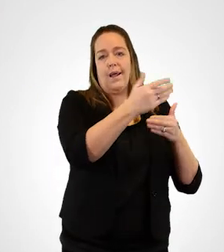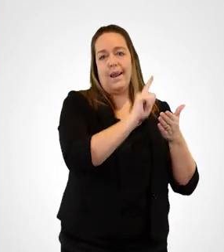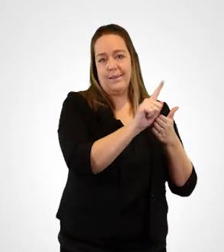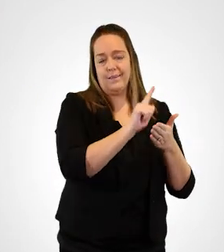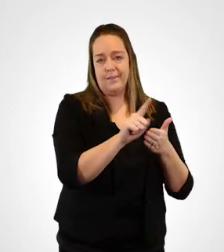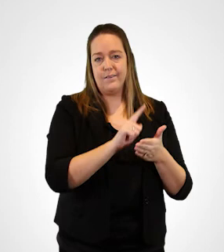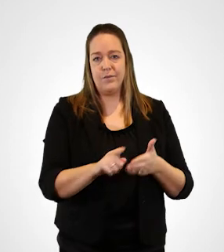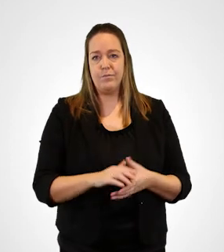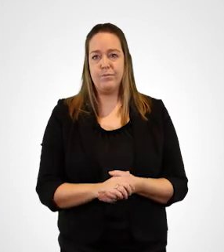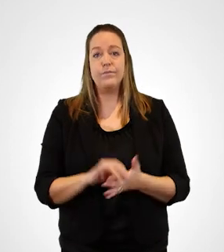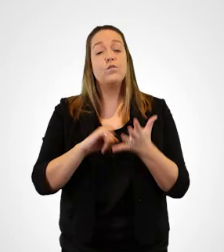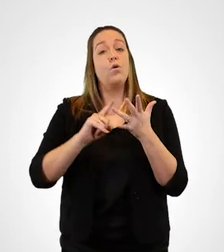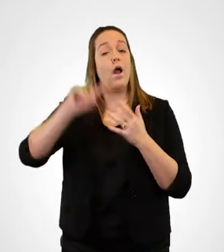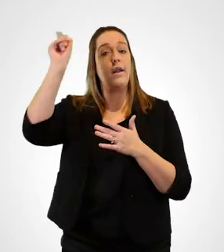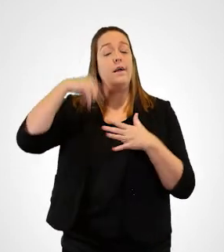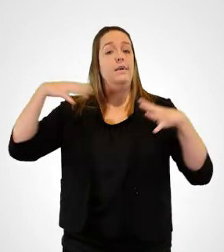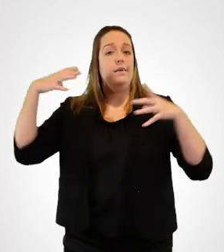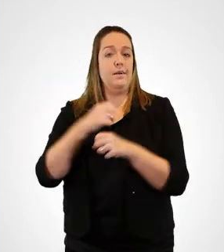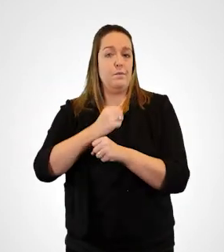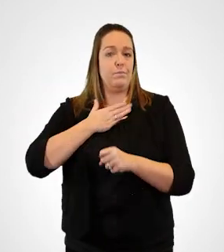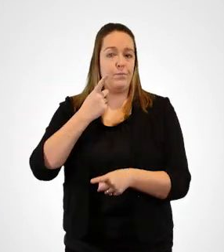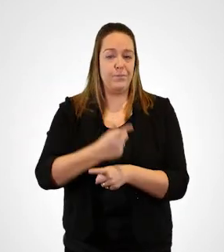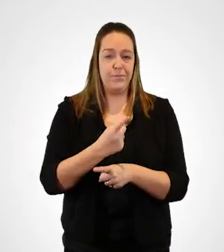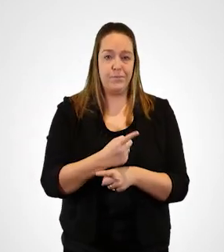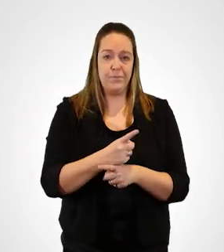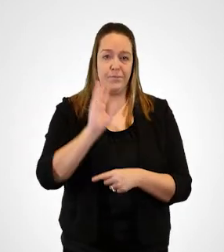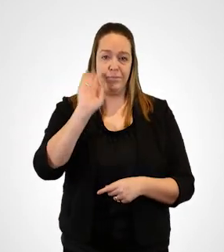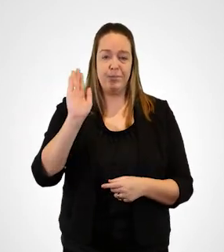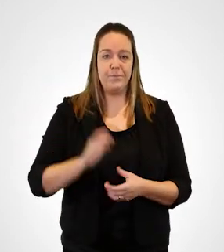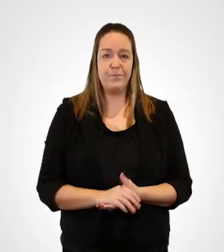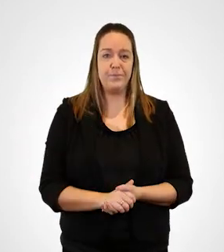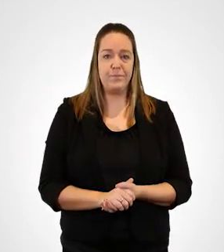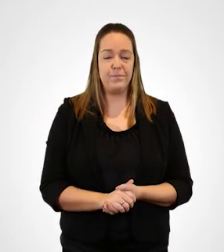For now I just want to sum up what we've learnt from this lecture.